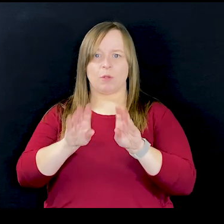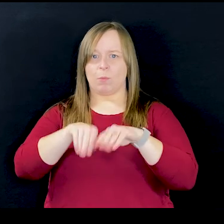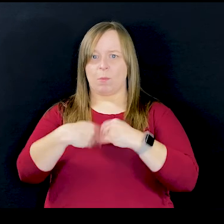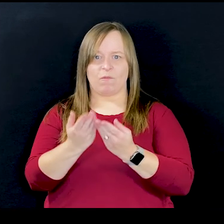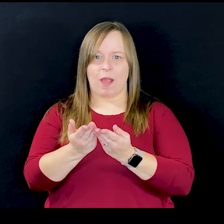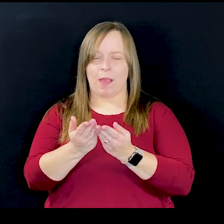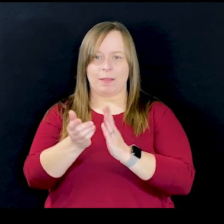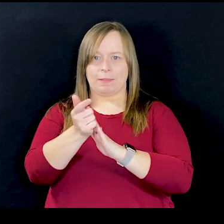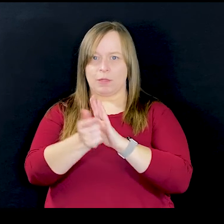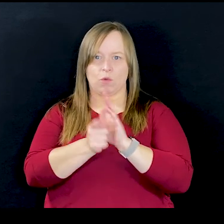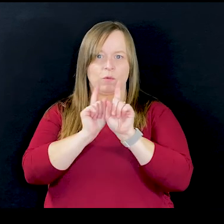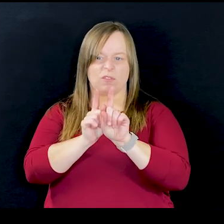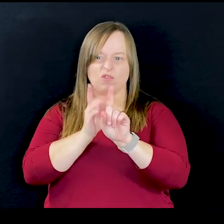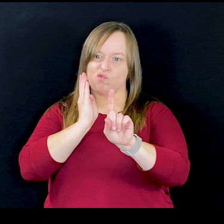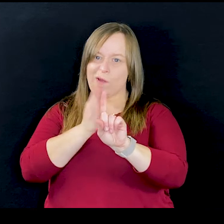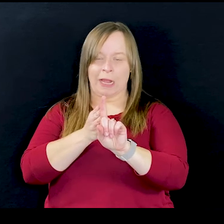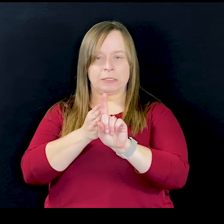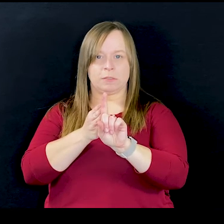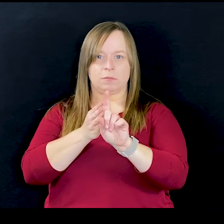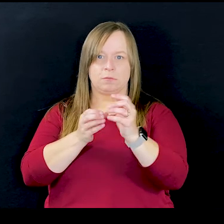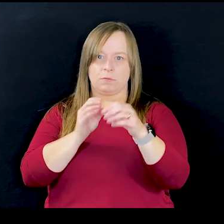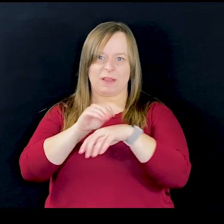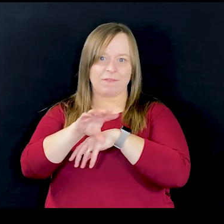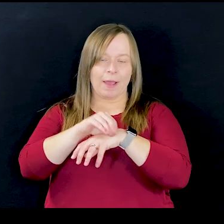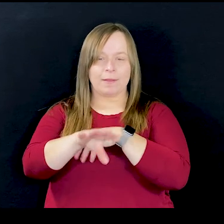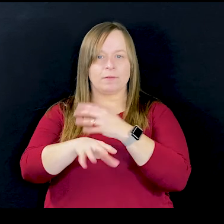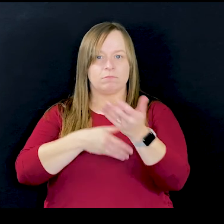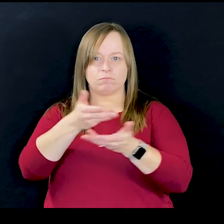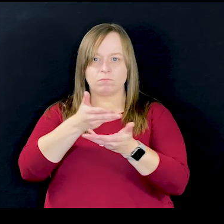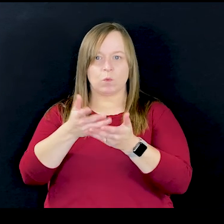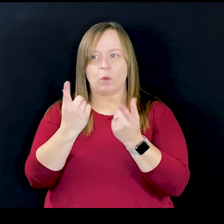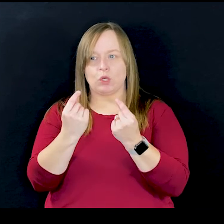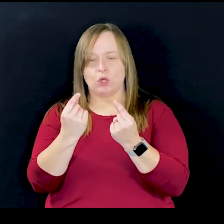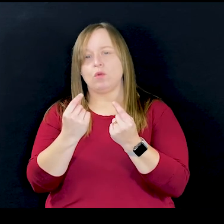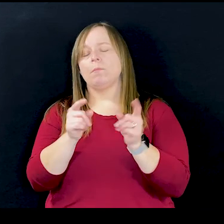be able to provide direct advice as to what to do,